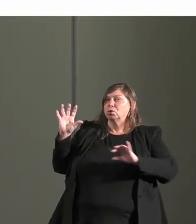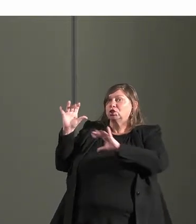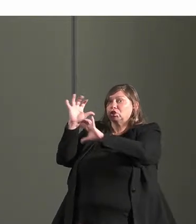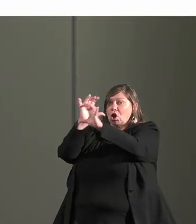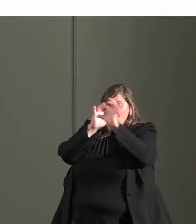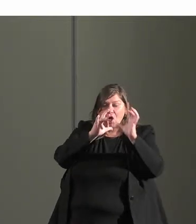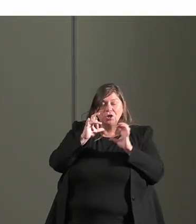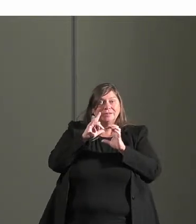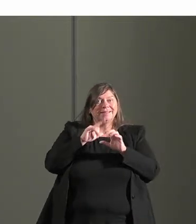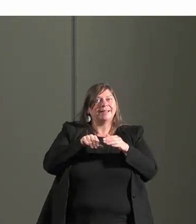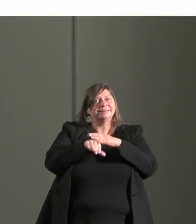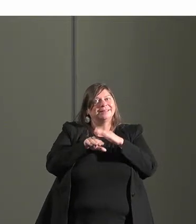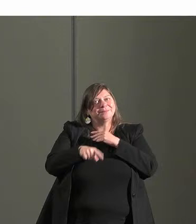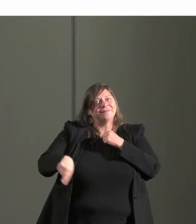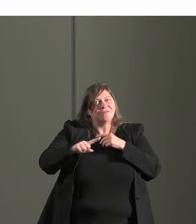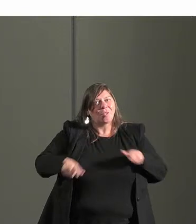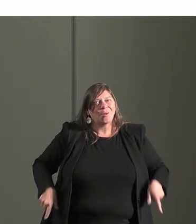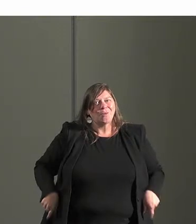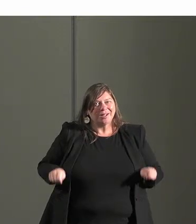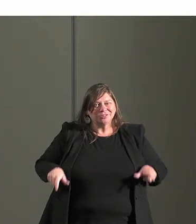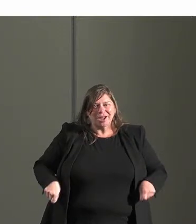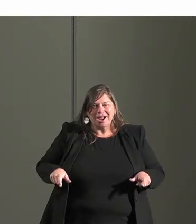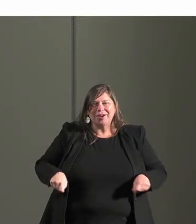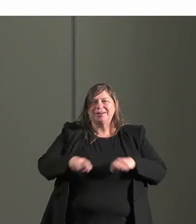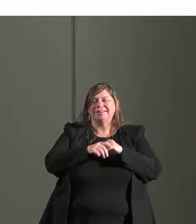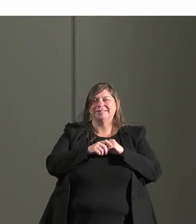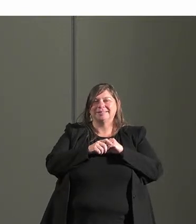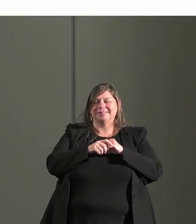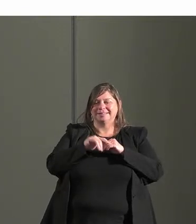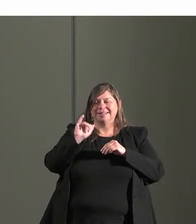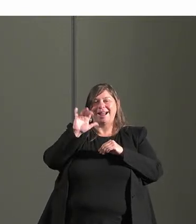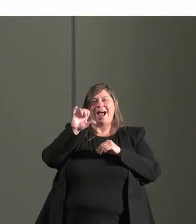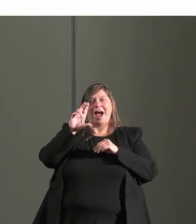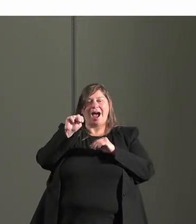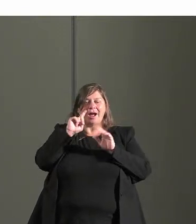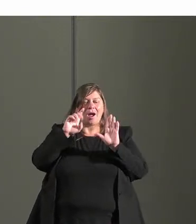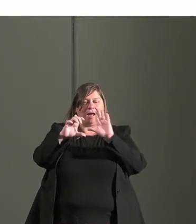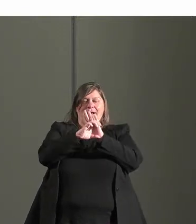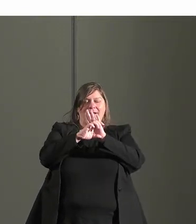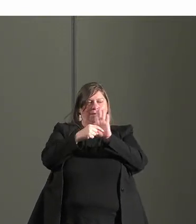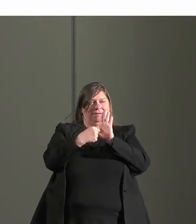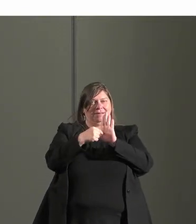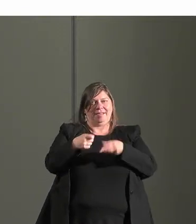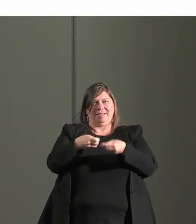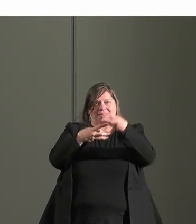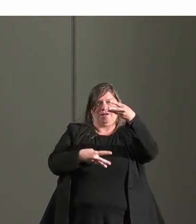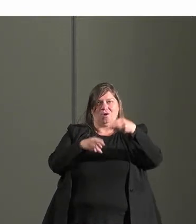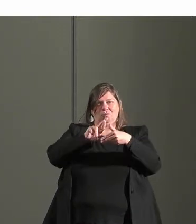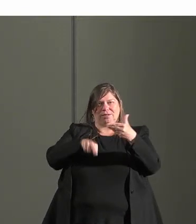wheelchair accessible places you search fog for accessible